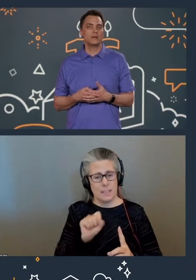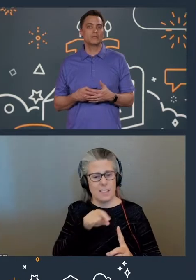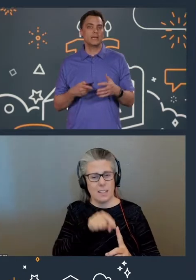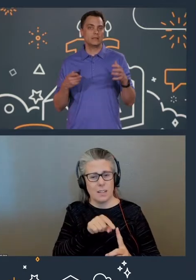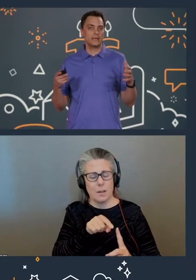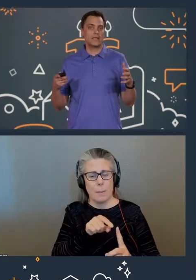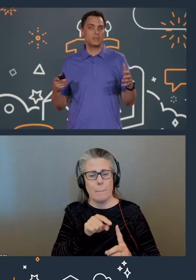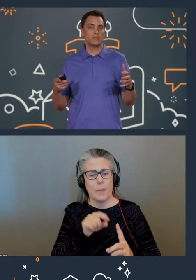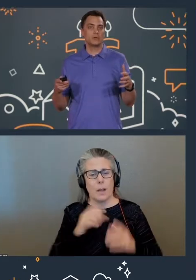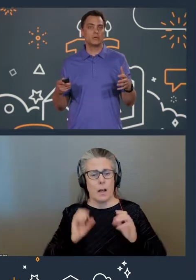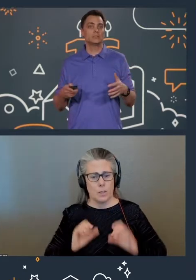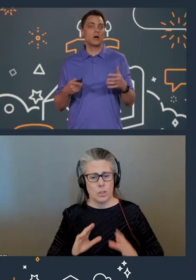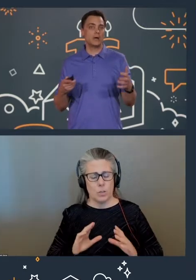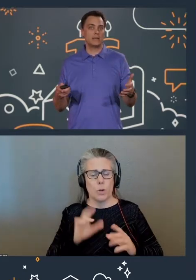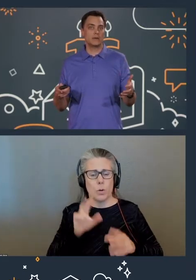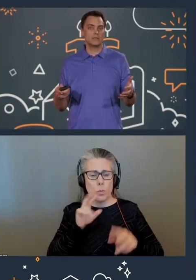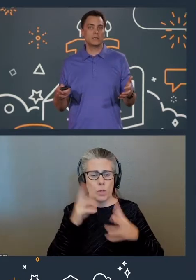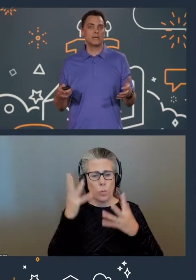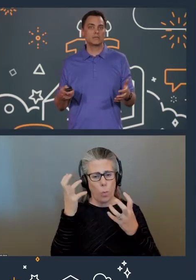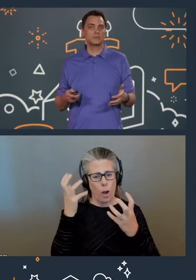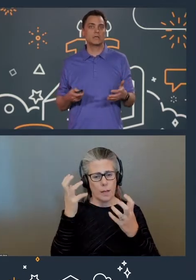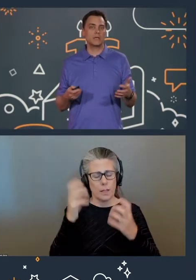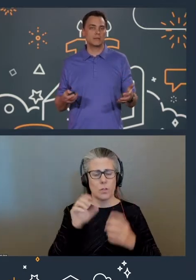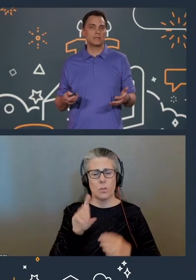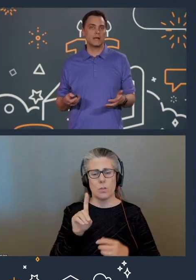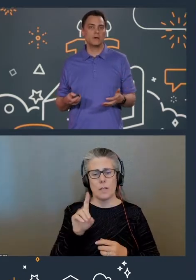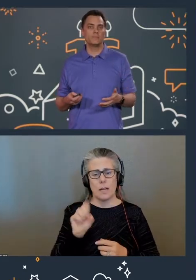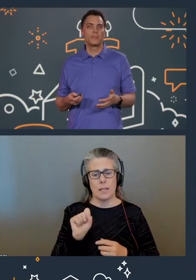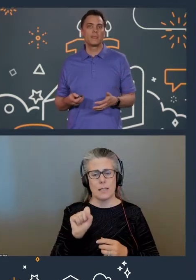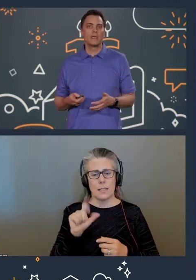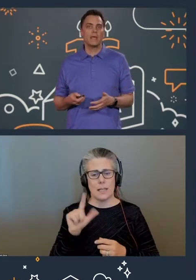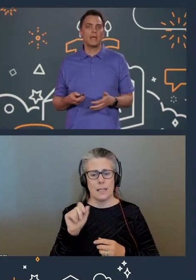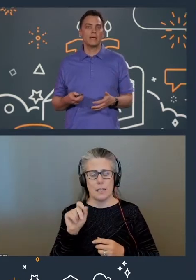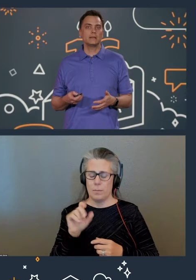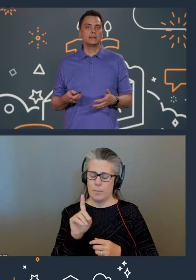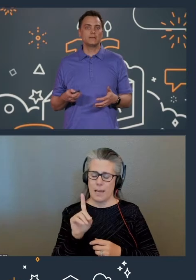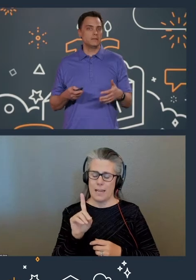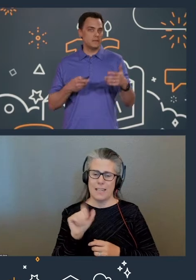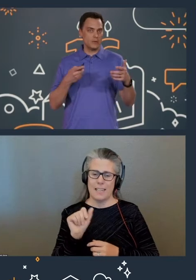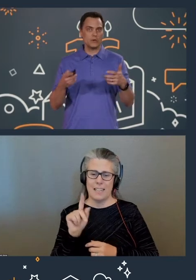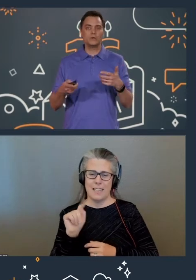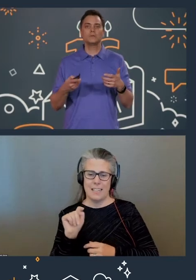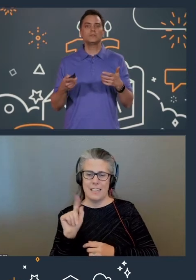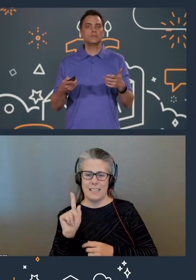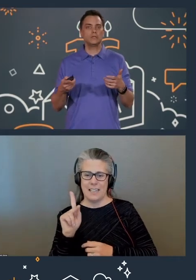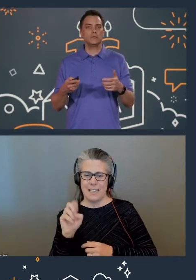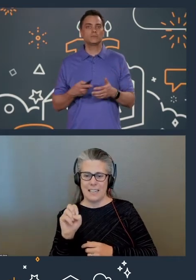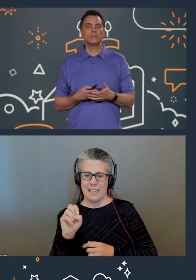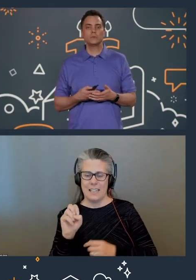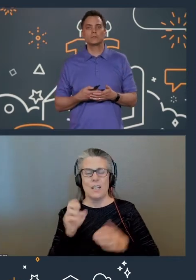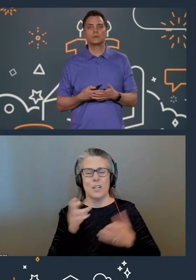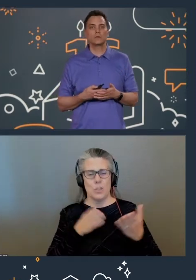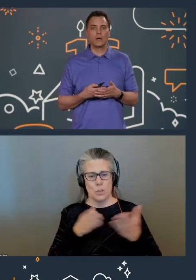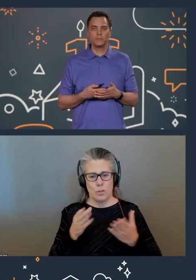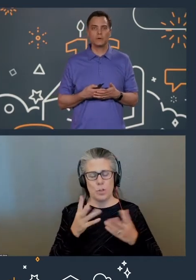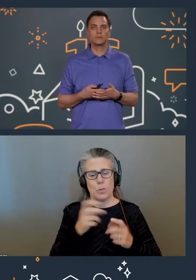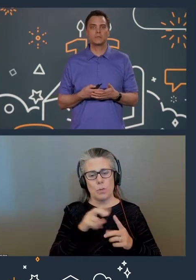their data lake capabilities on Amazon S3 in the cloud. And they were using these genome sequencers on-premises